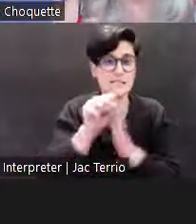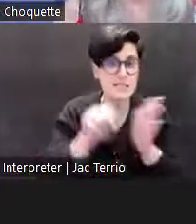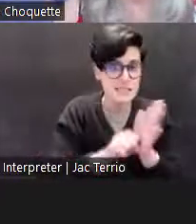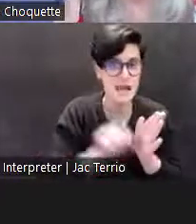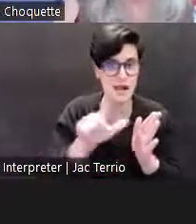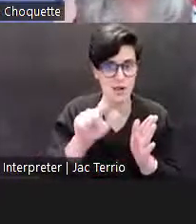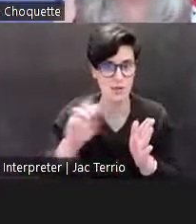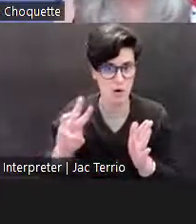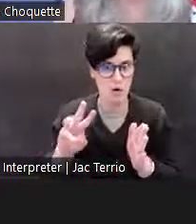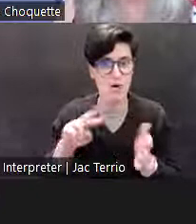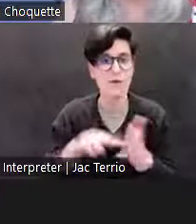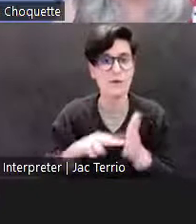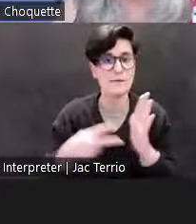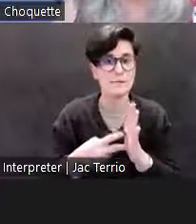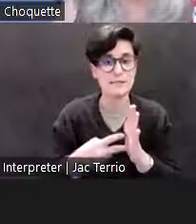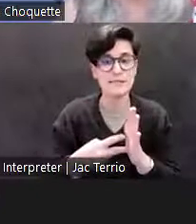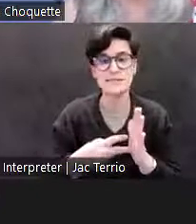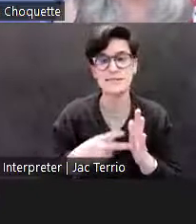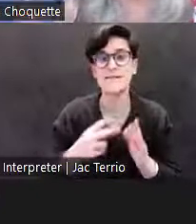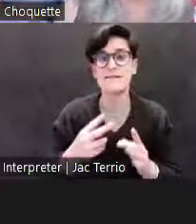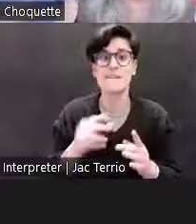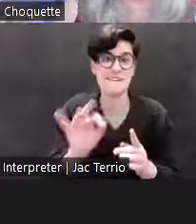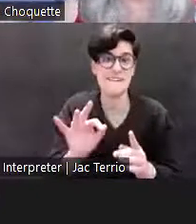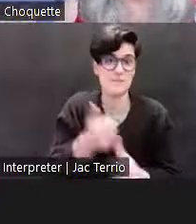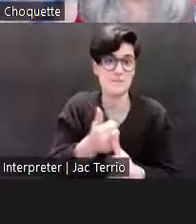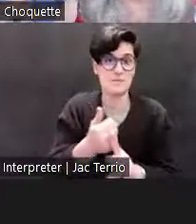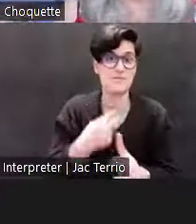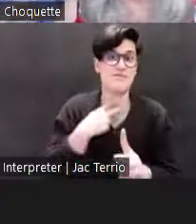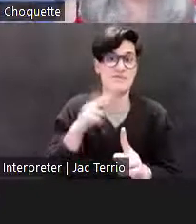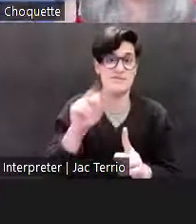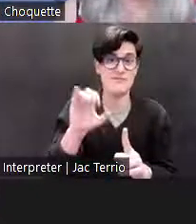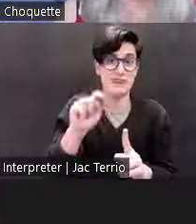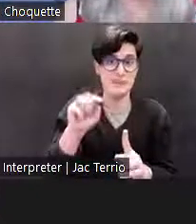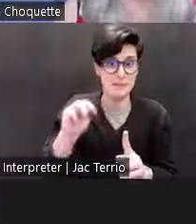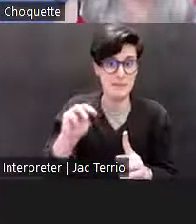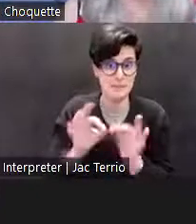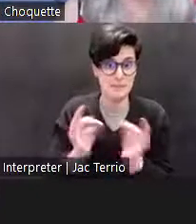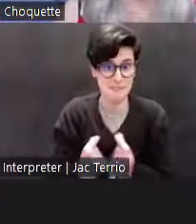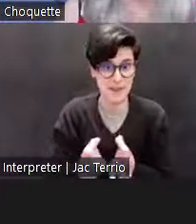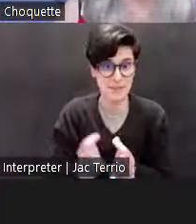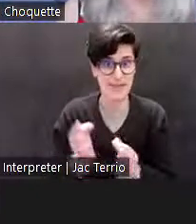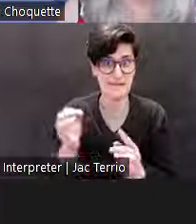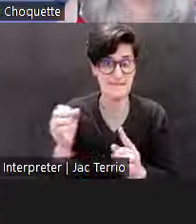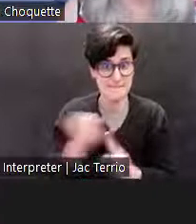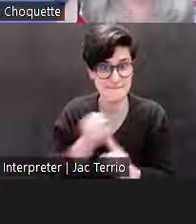15:45:59 So the the victim of family violence can take up to 12 calendar days of unpaid